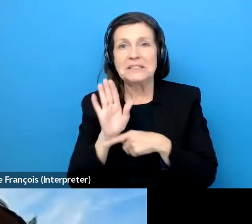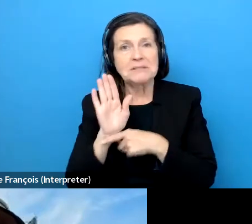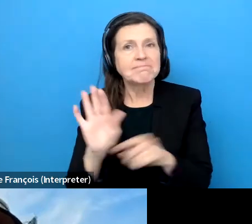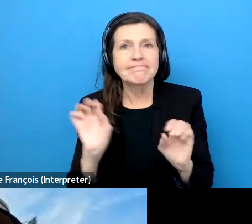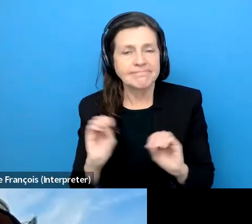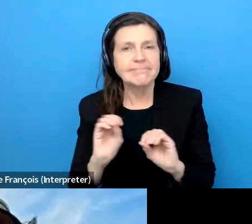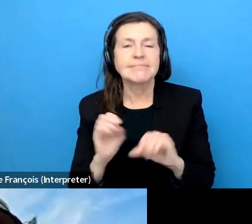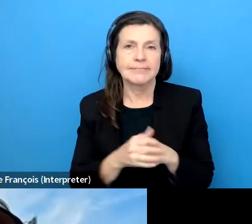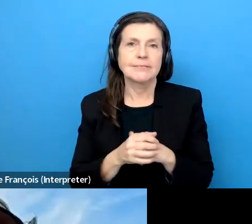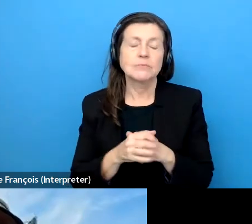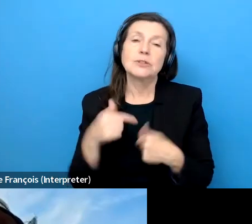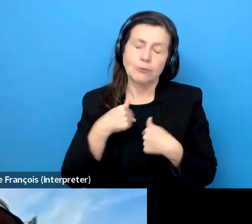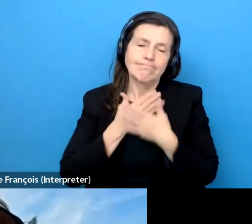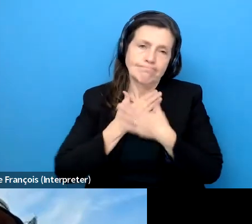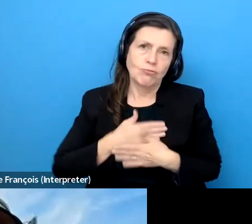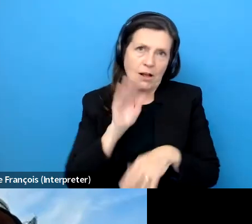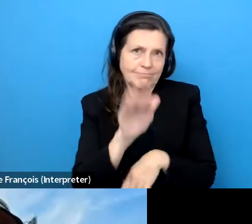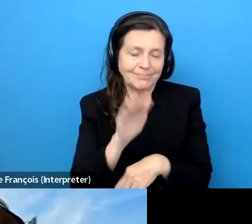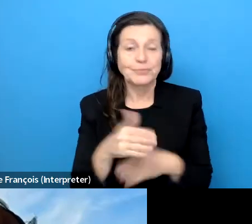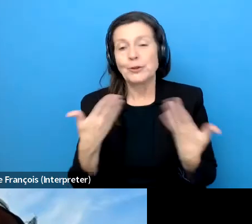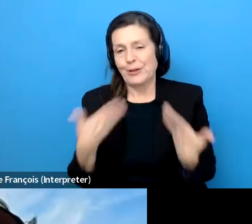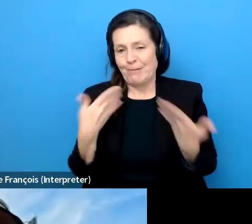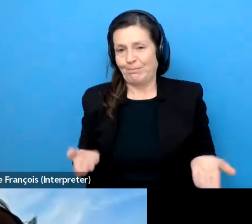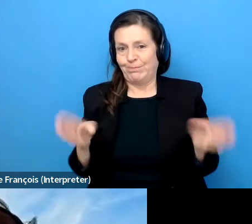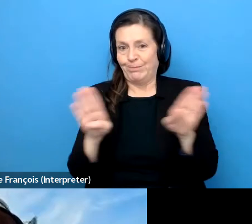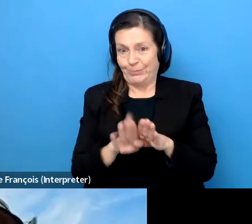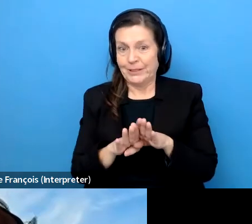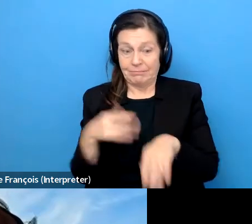So that, I'd like now to wrap up because I think we are out of time.